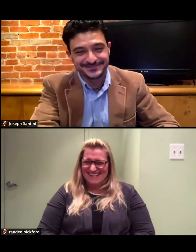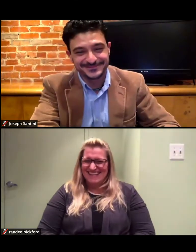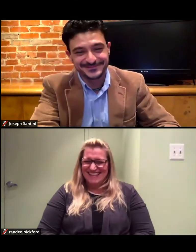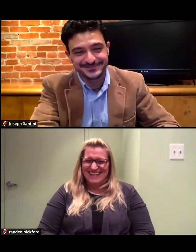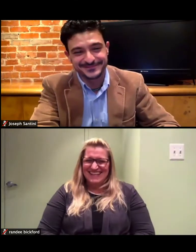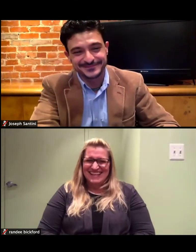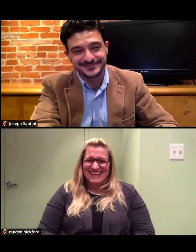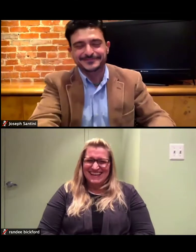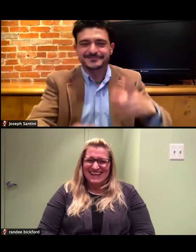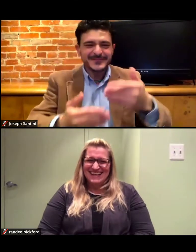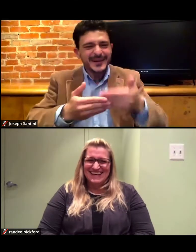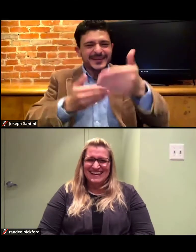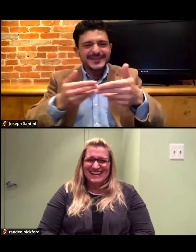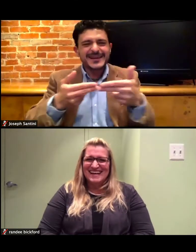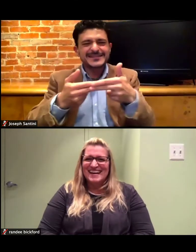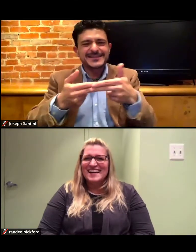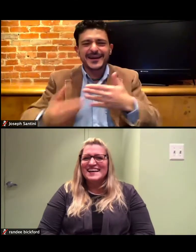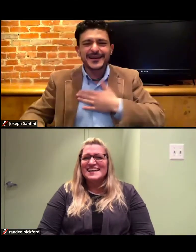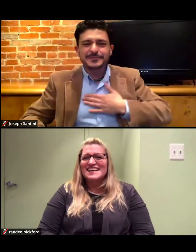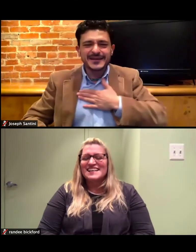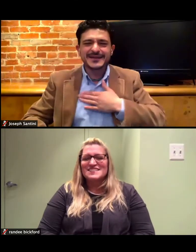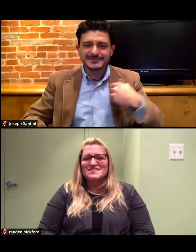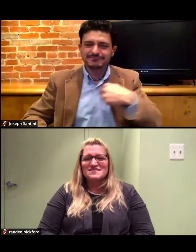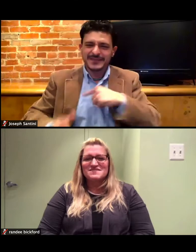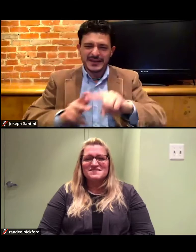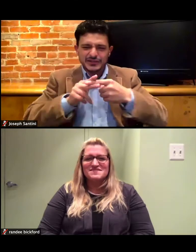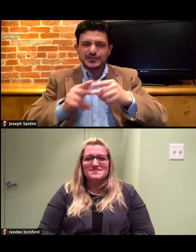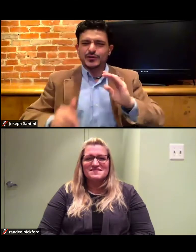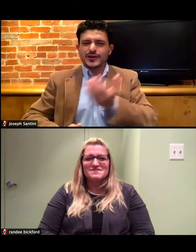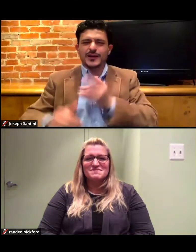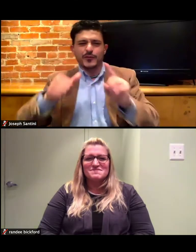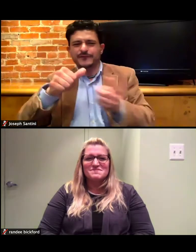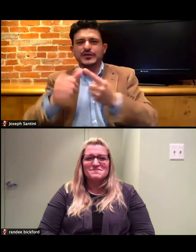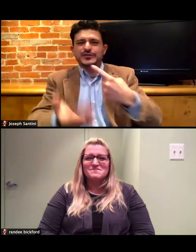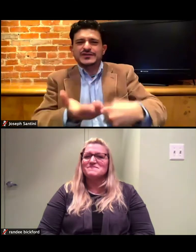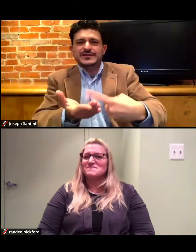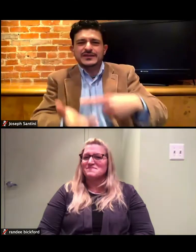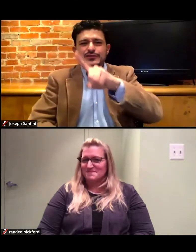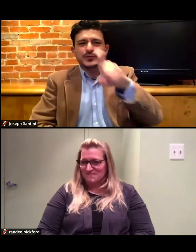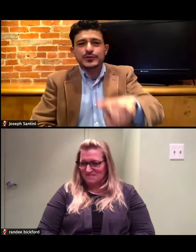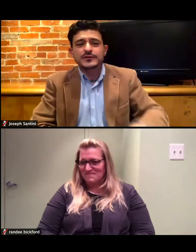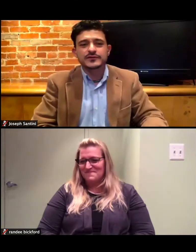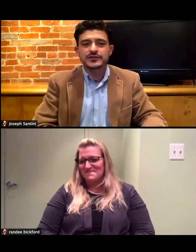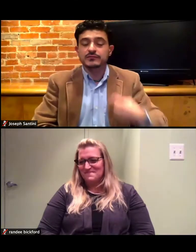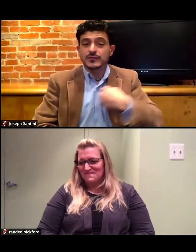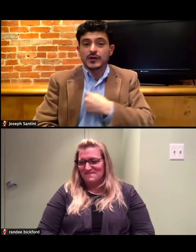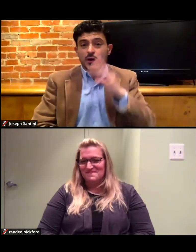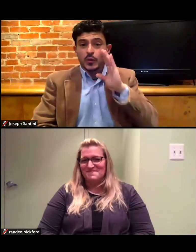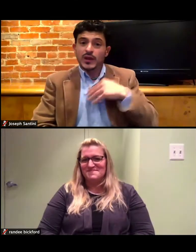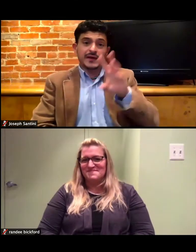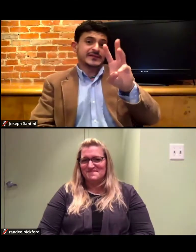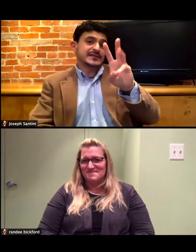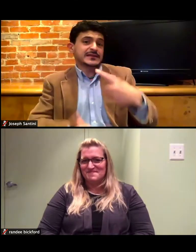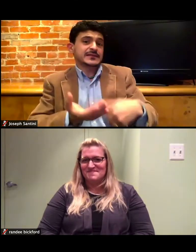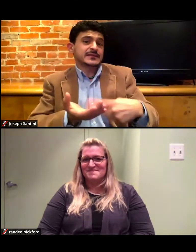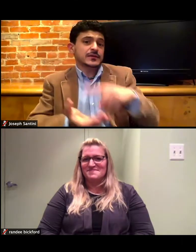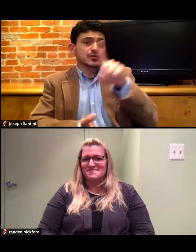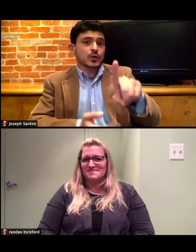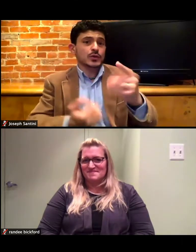teachers particularly are probably tired. So, thank you for being here. We're gonna start our first discussion question.